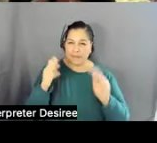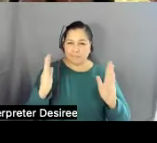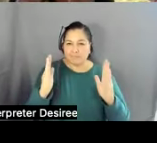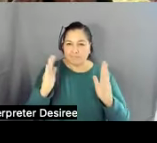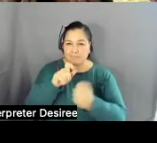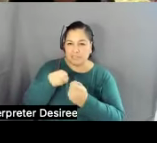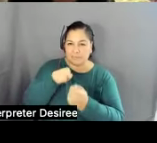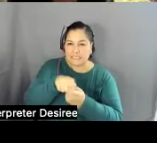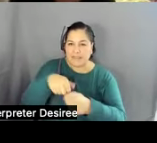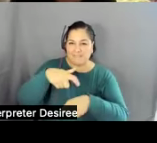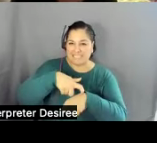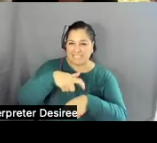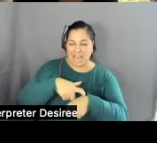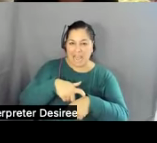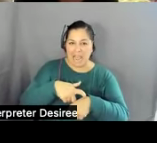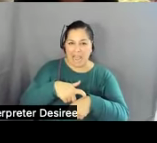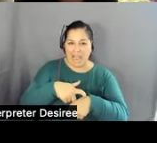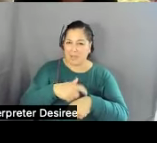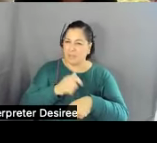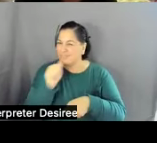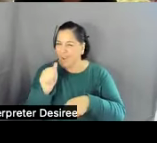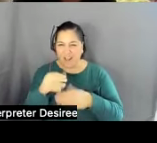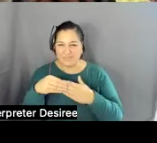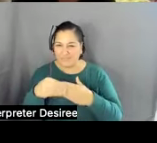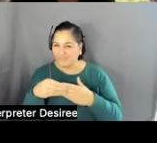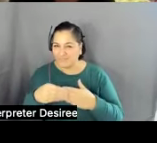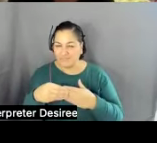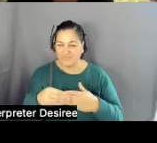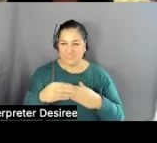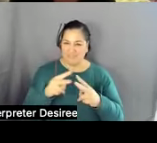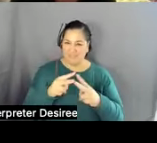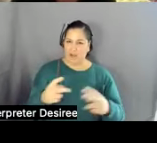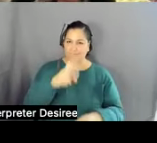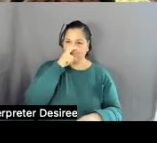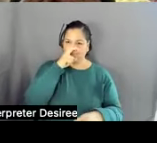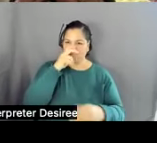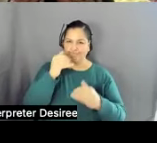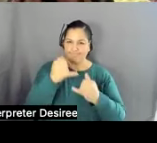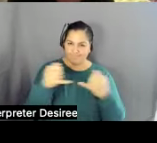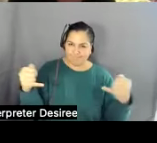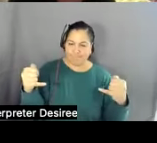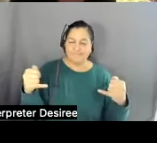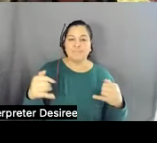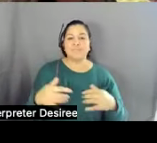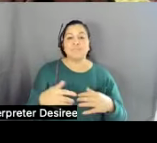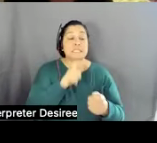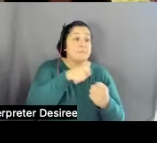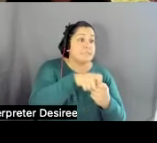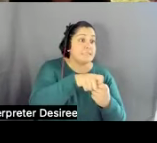and not when you necessarily happen to be free from your two jobs. Right? And it's also at a specific place. So you have to travel.